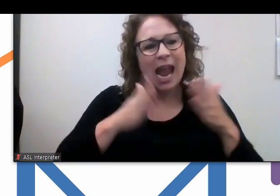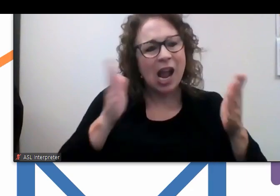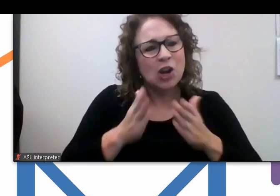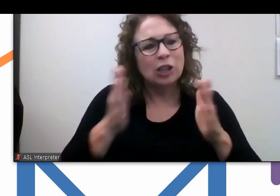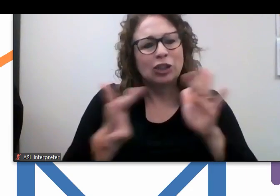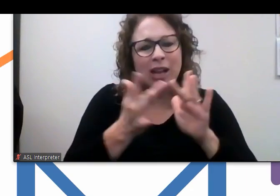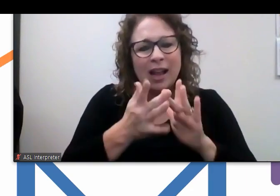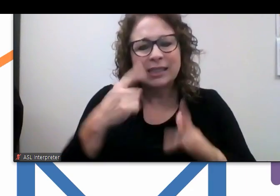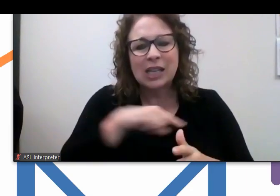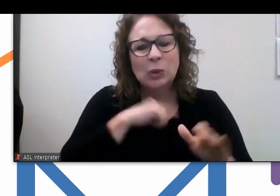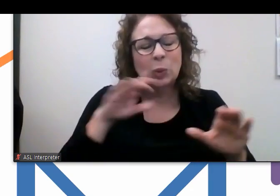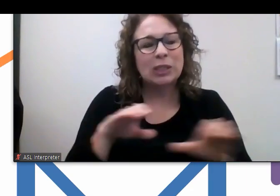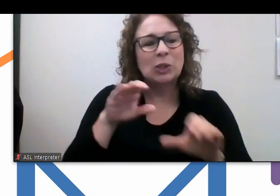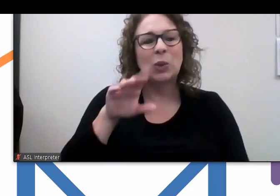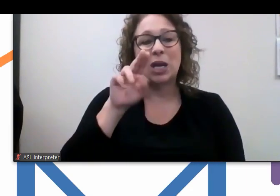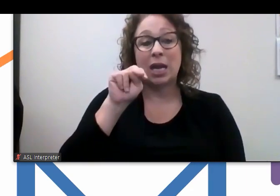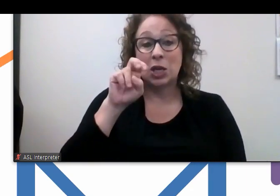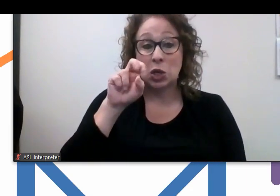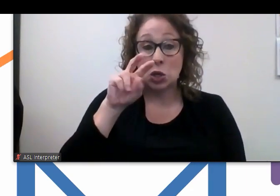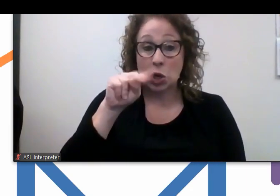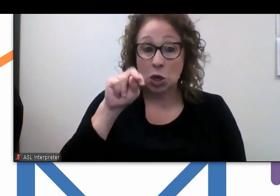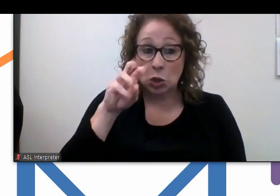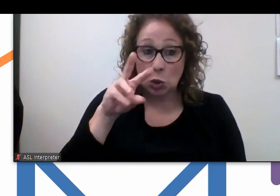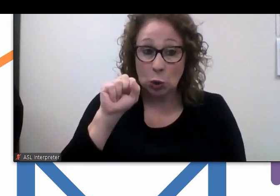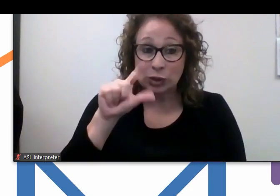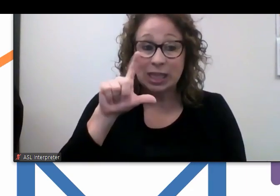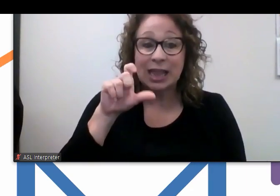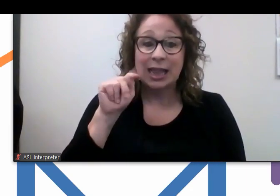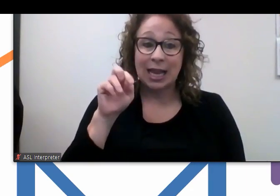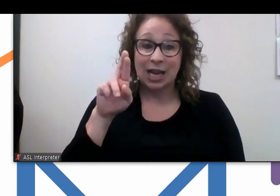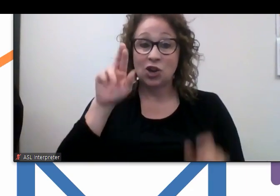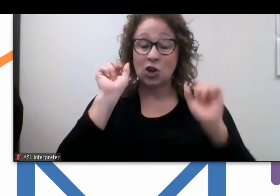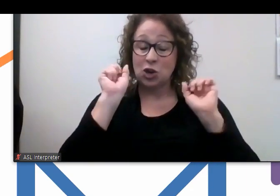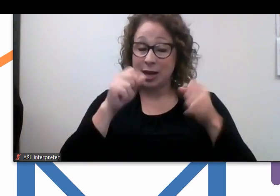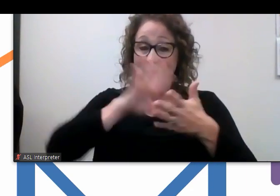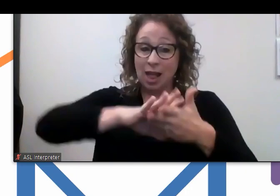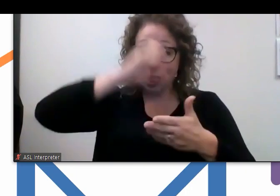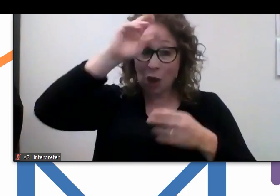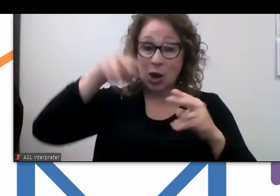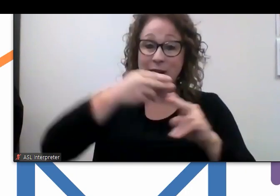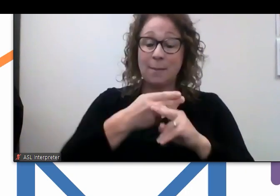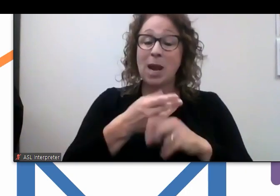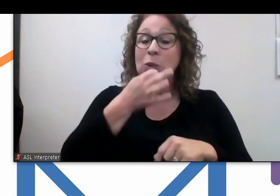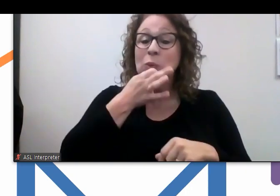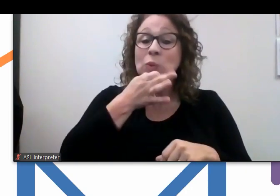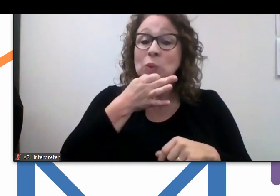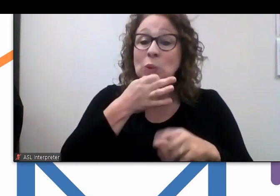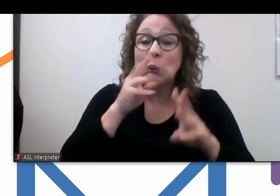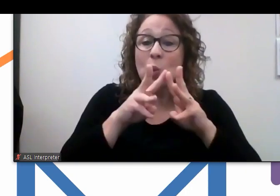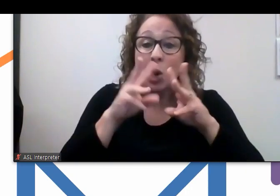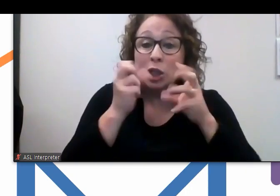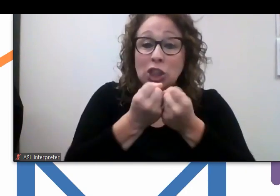We do a newsletter and you can learn about our upcoming workshops and other things.